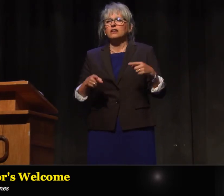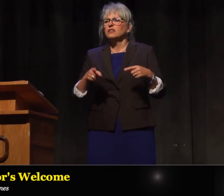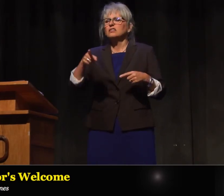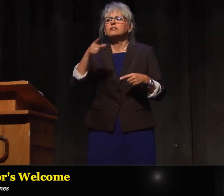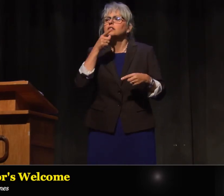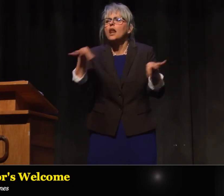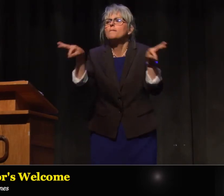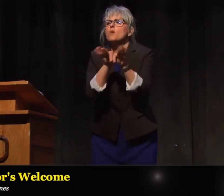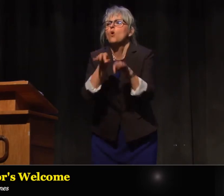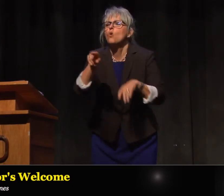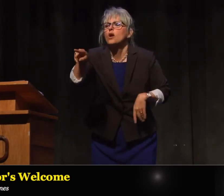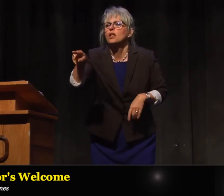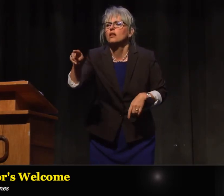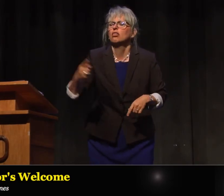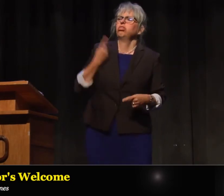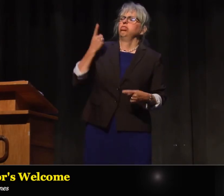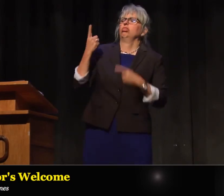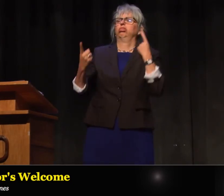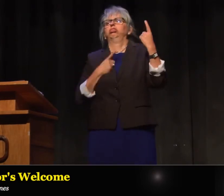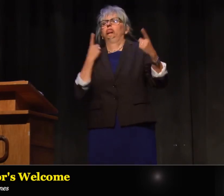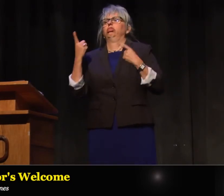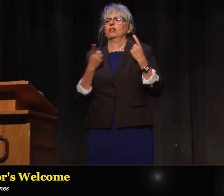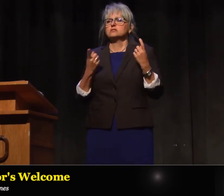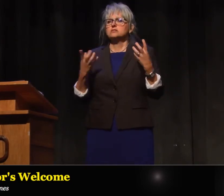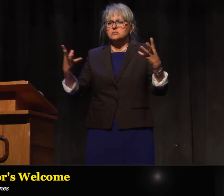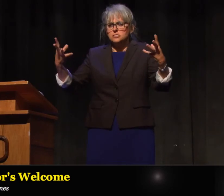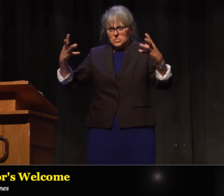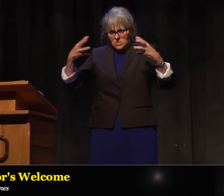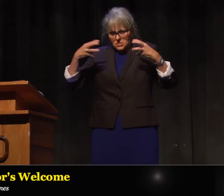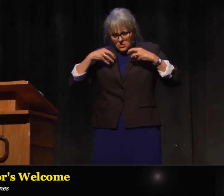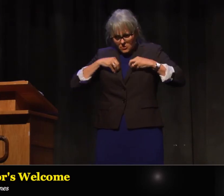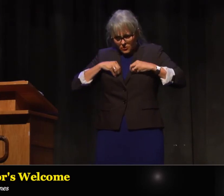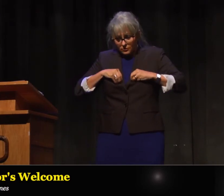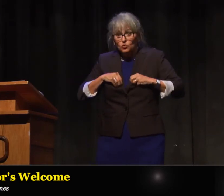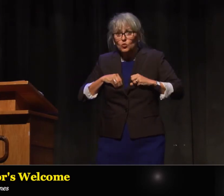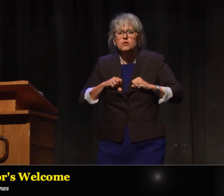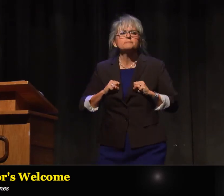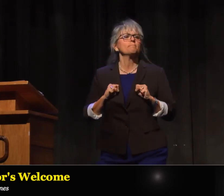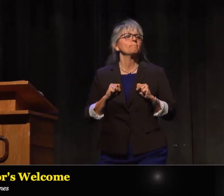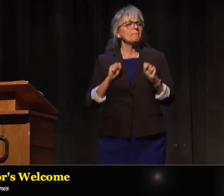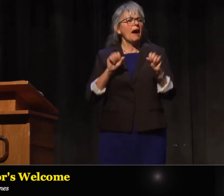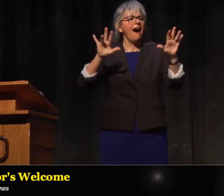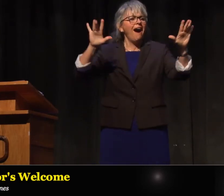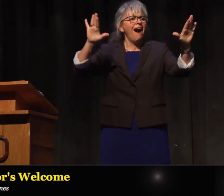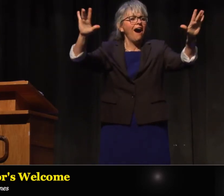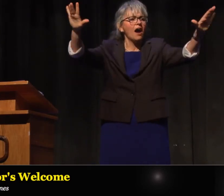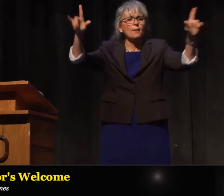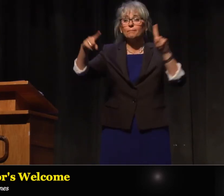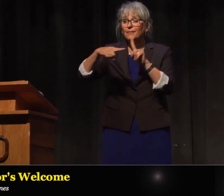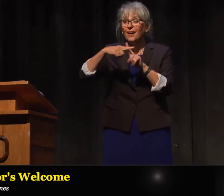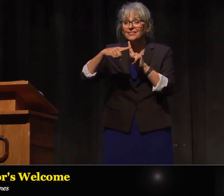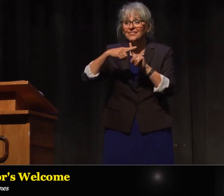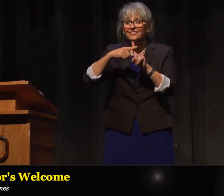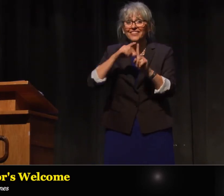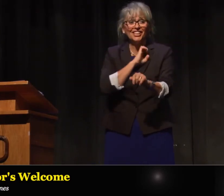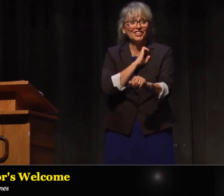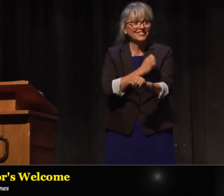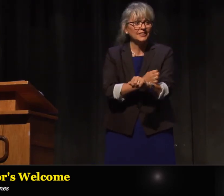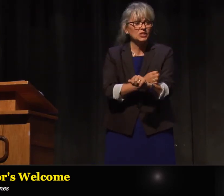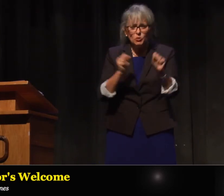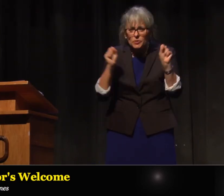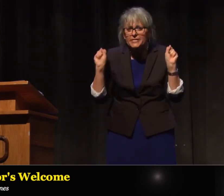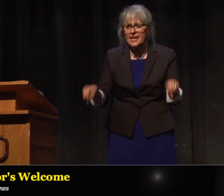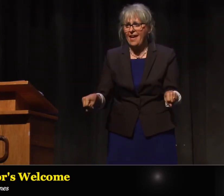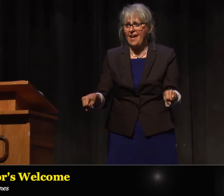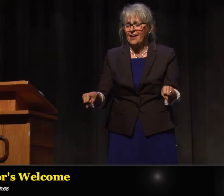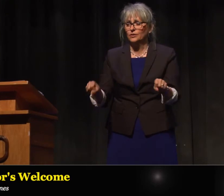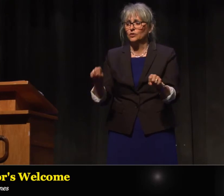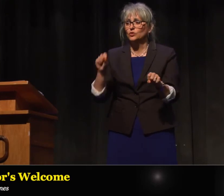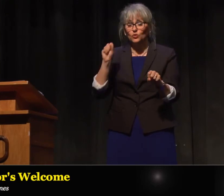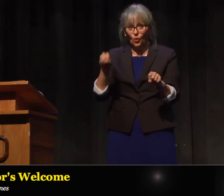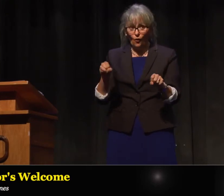People that can say you're not important. These insults you can expound off positive energy instead.